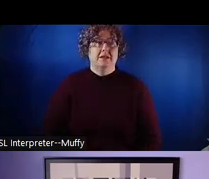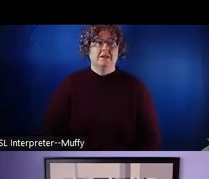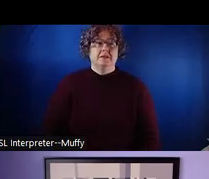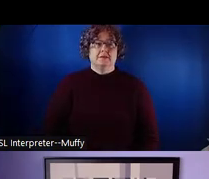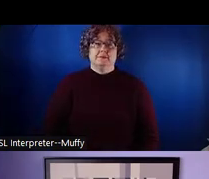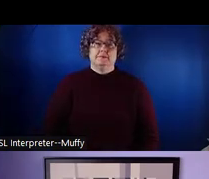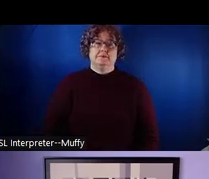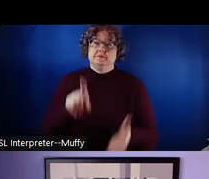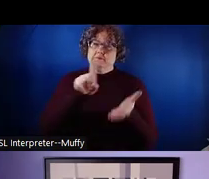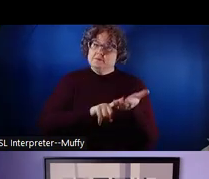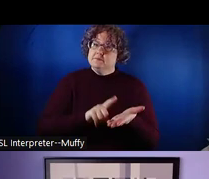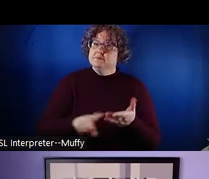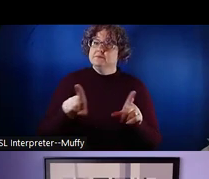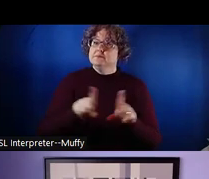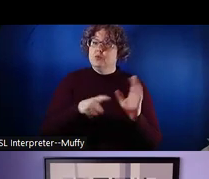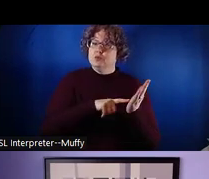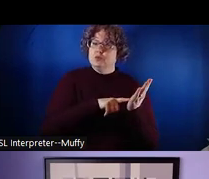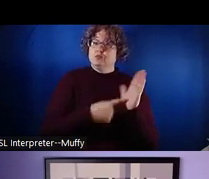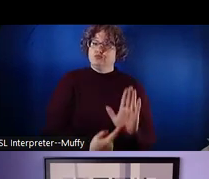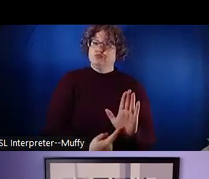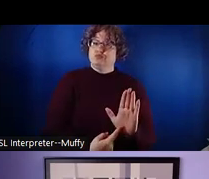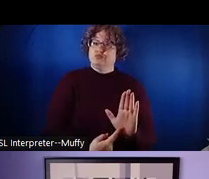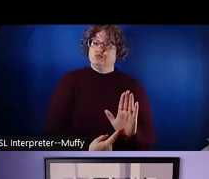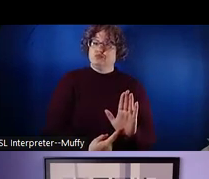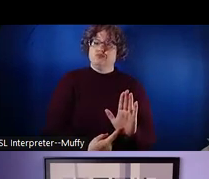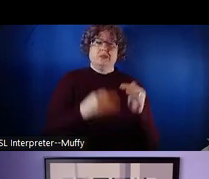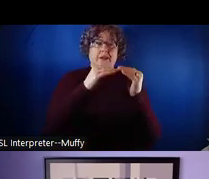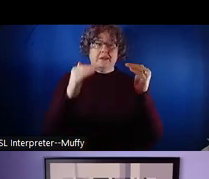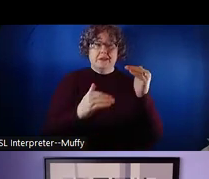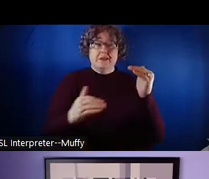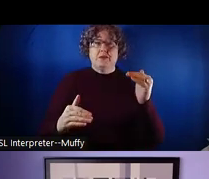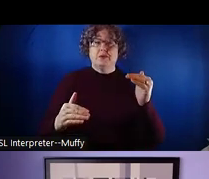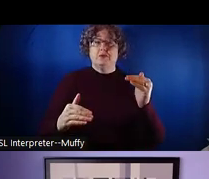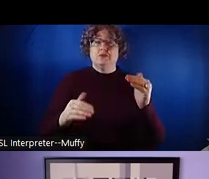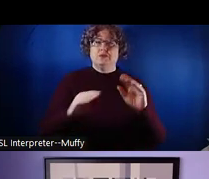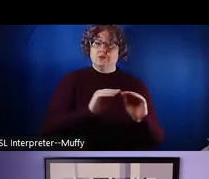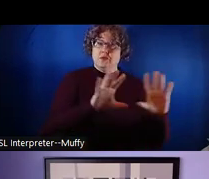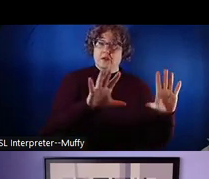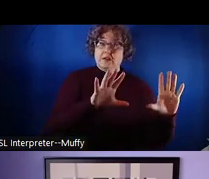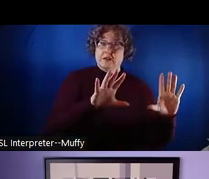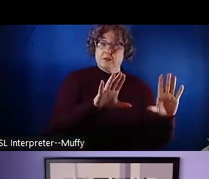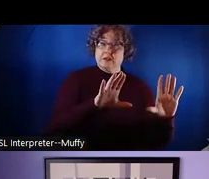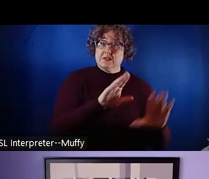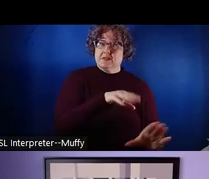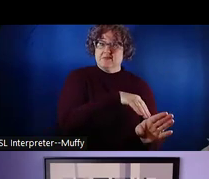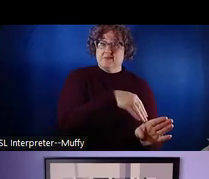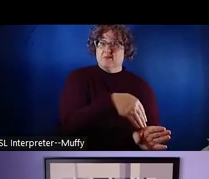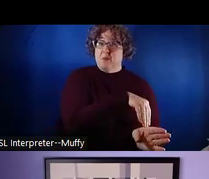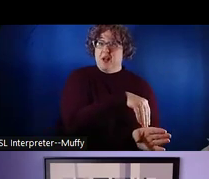Research also indicates that levels of explicit bias among providers vary across kind of the career life